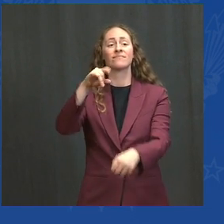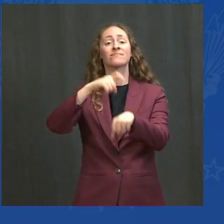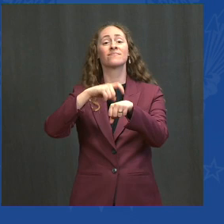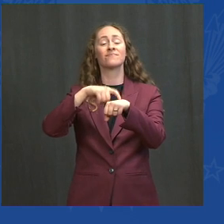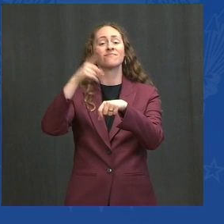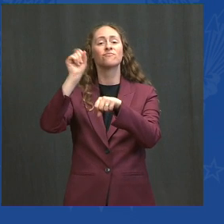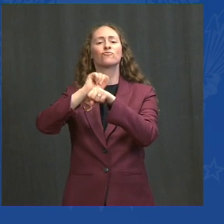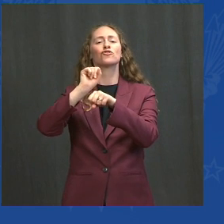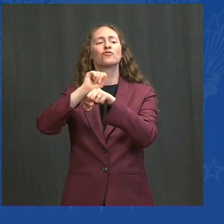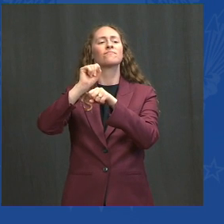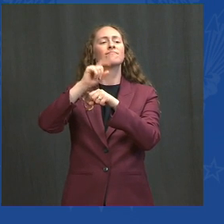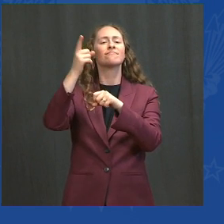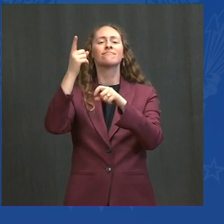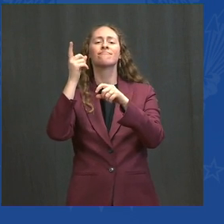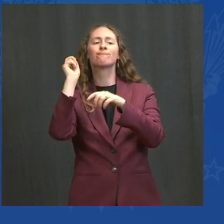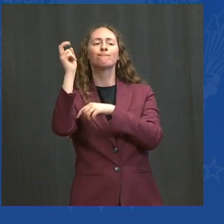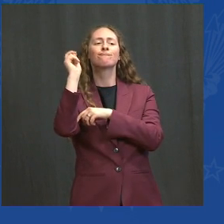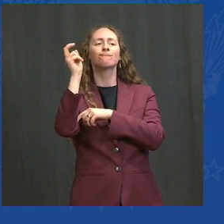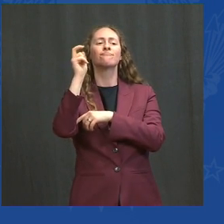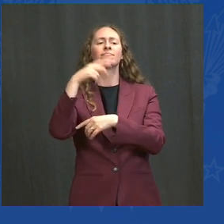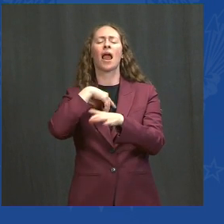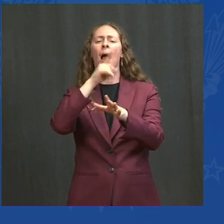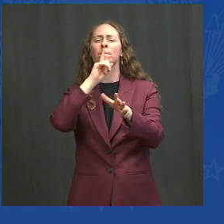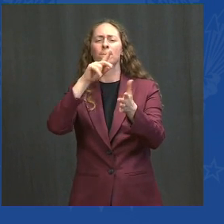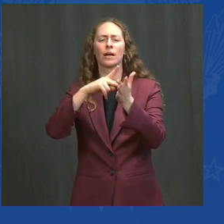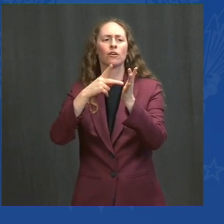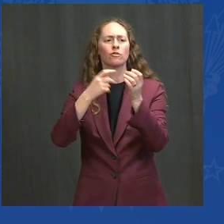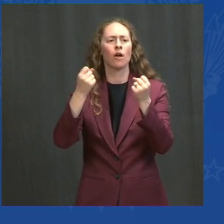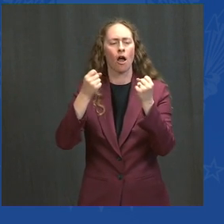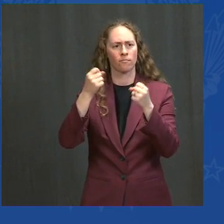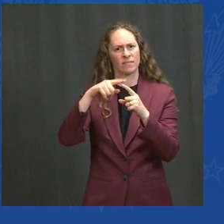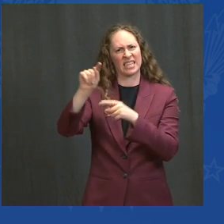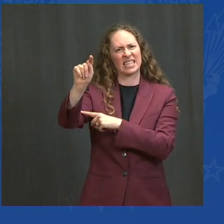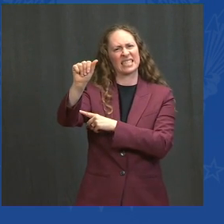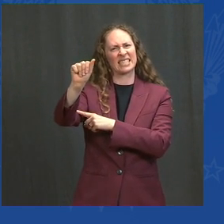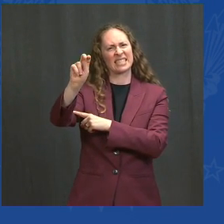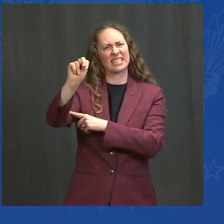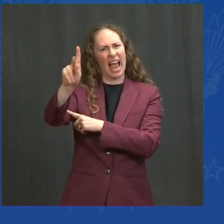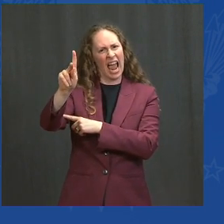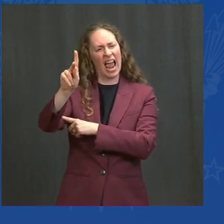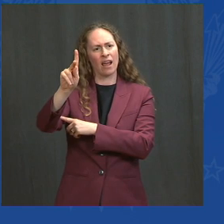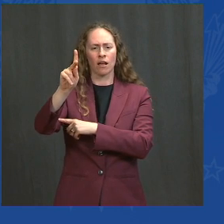I mean in the car -- the tank. Well, guess what? You had to build gas stations.